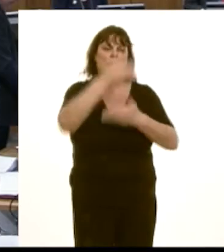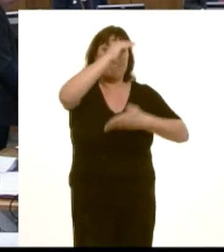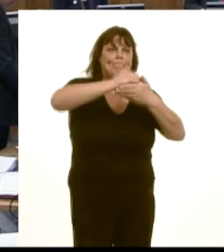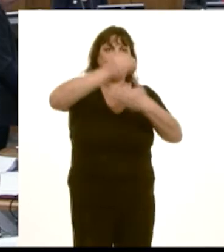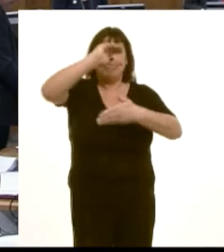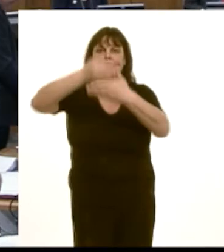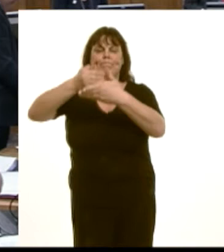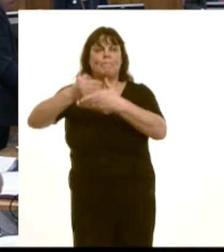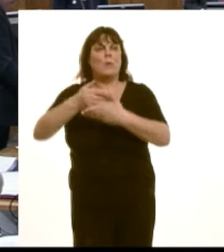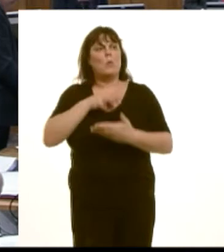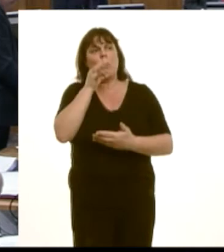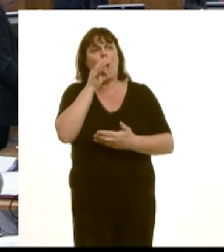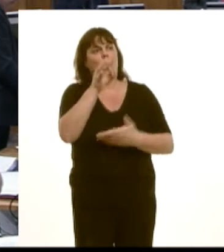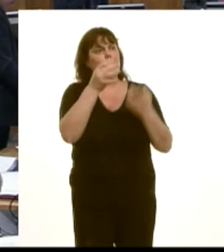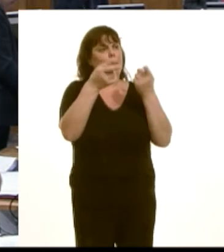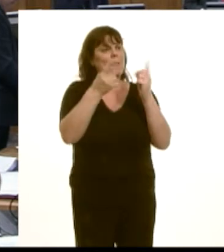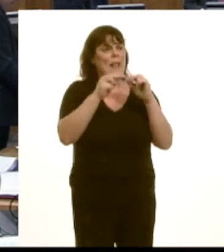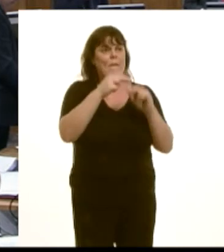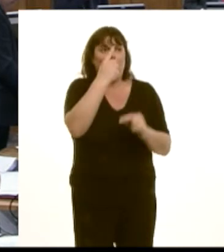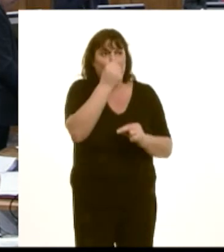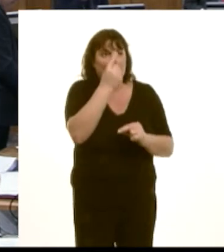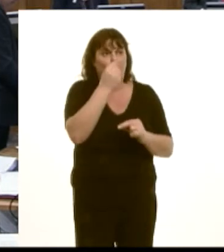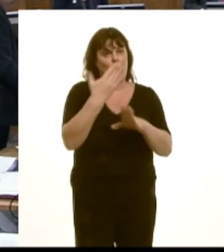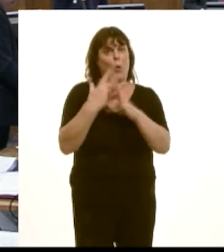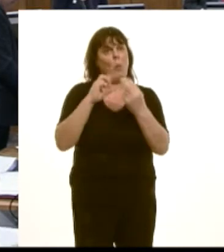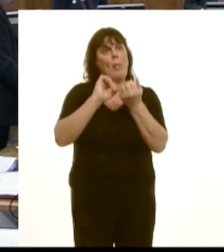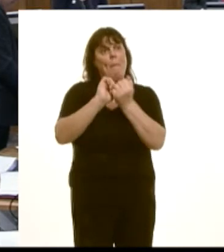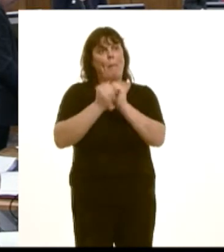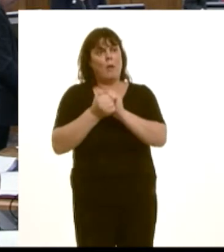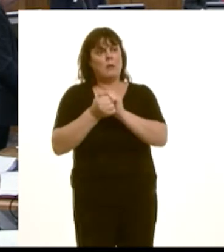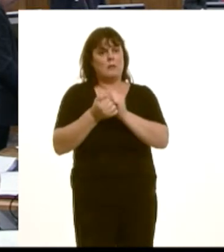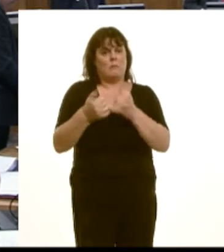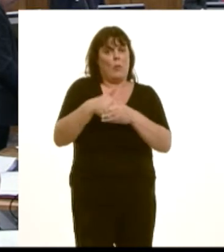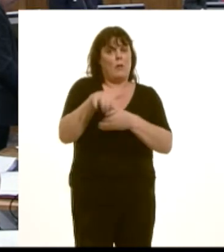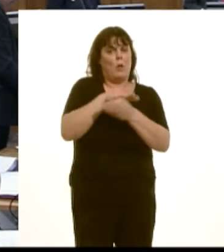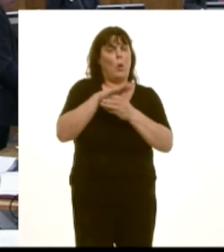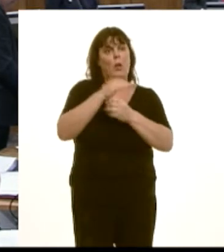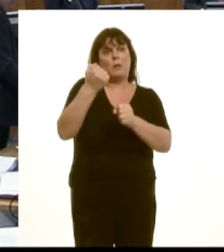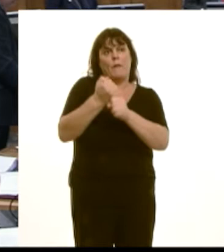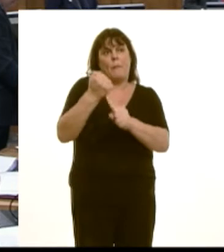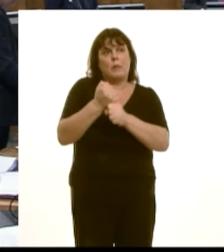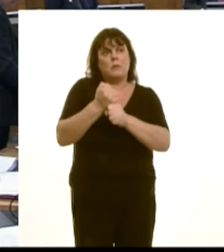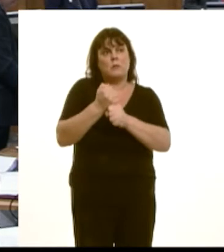all that you can, through your partners in local government, to ensure that the networks